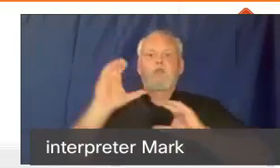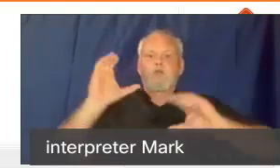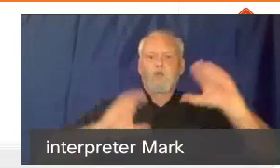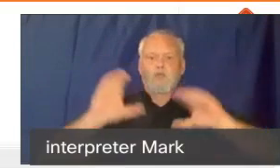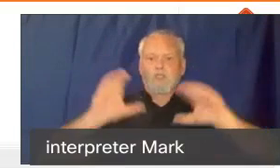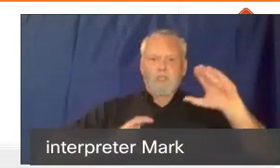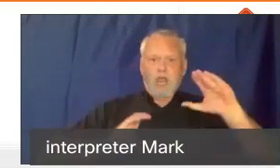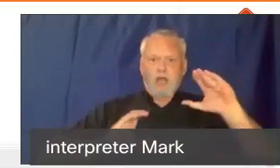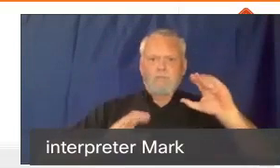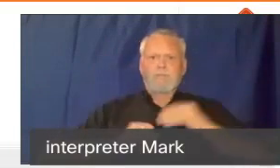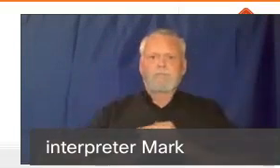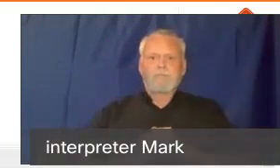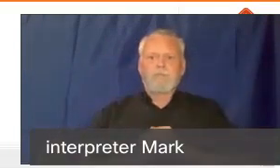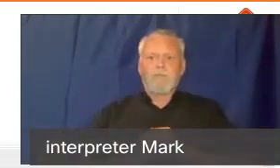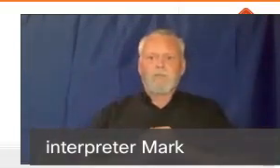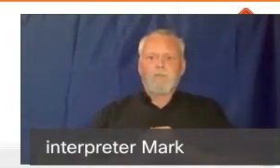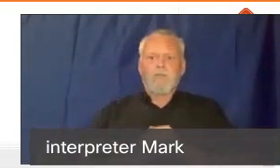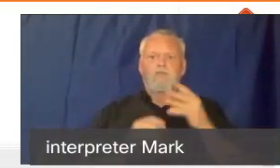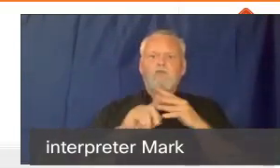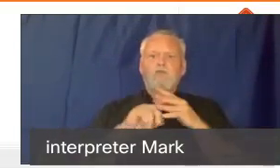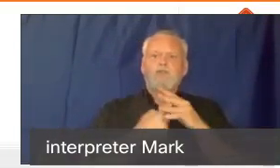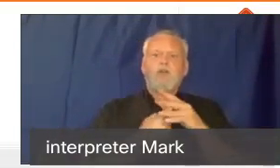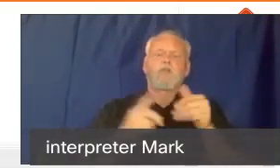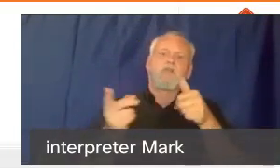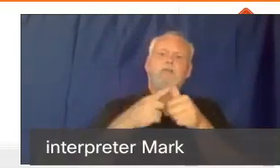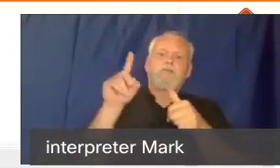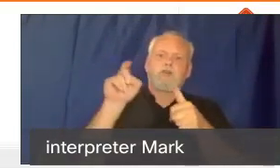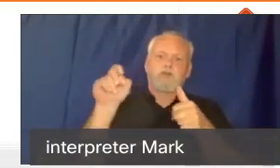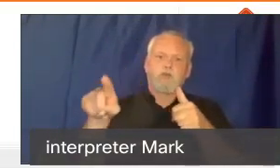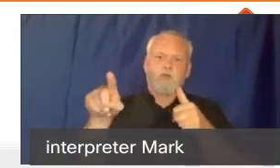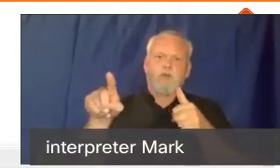Yep, maybe we can start there. The 1st question was.